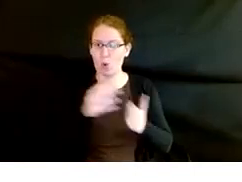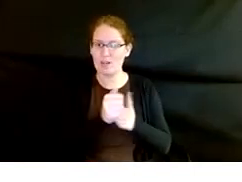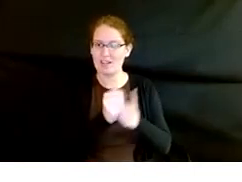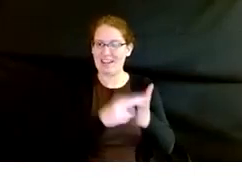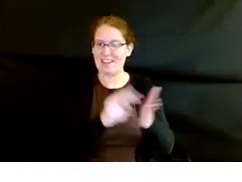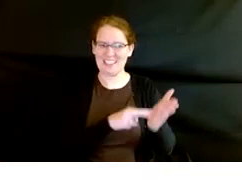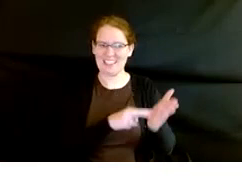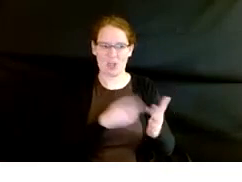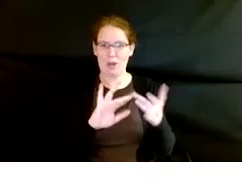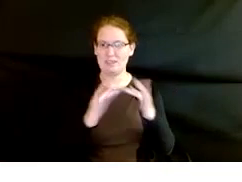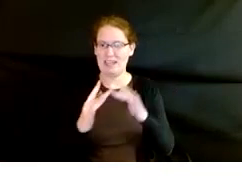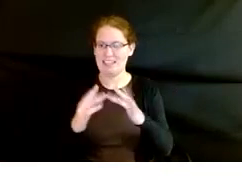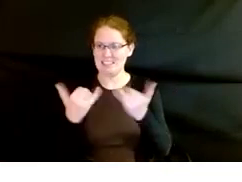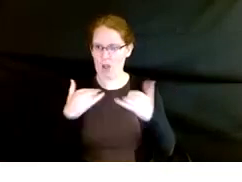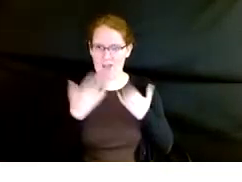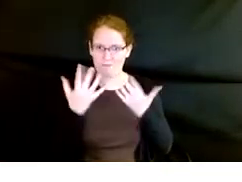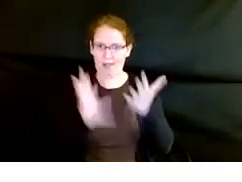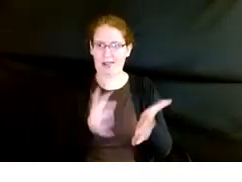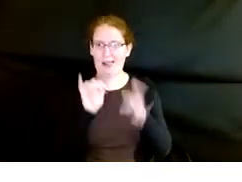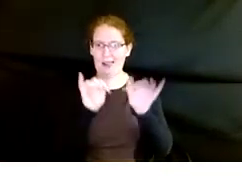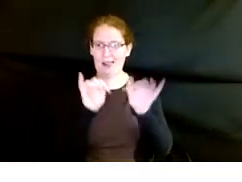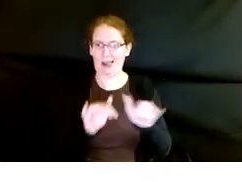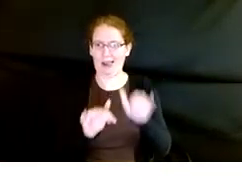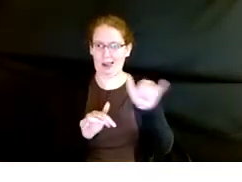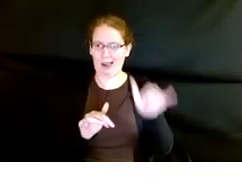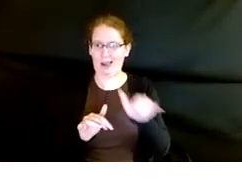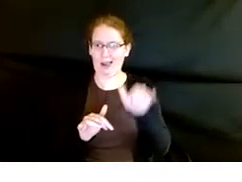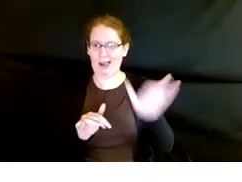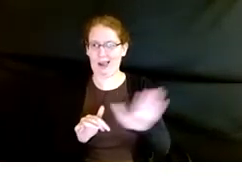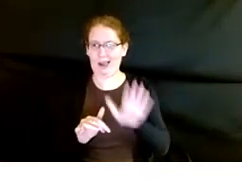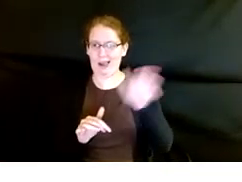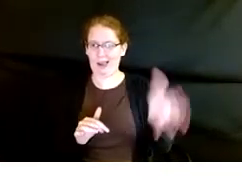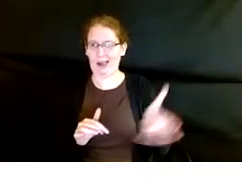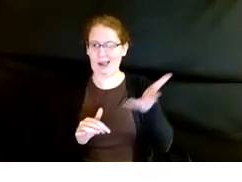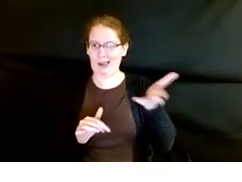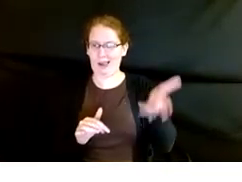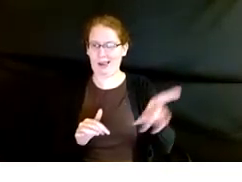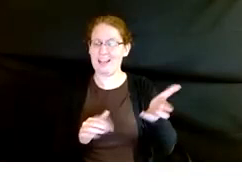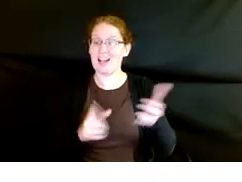long time and we kind of had to um tell the state to tell them to take it down because when you